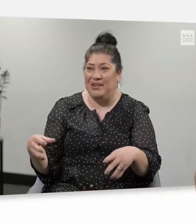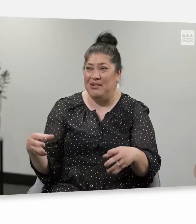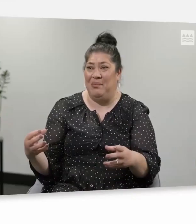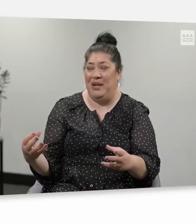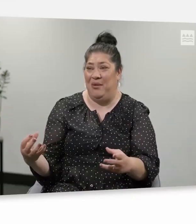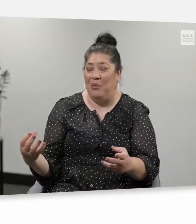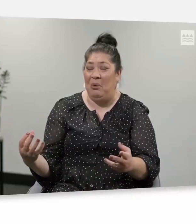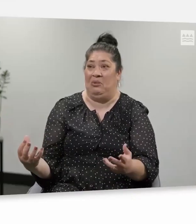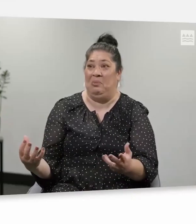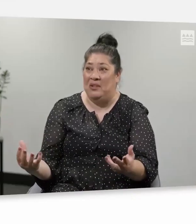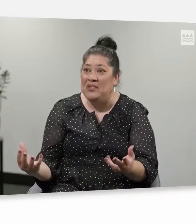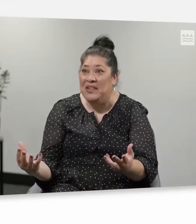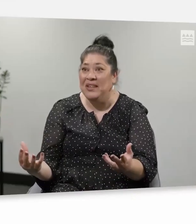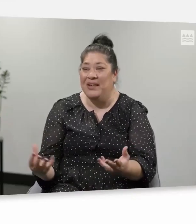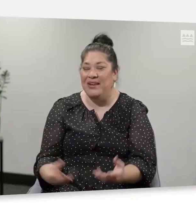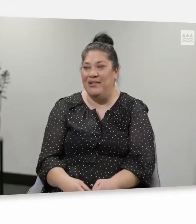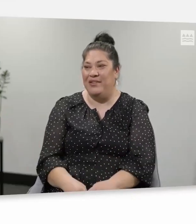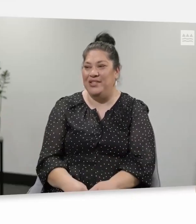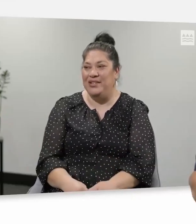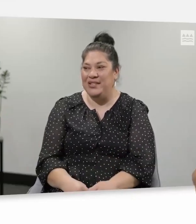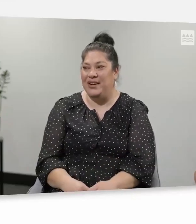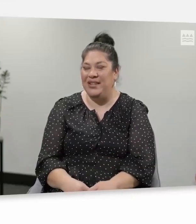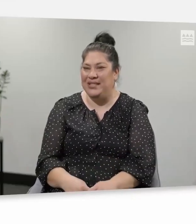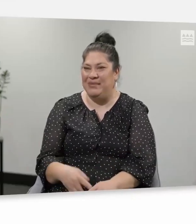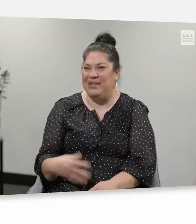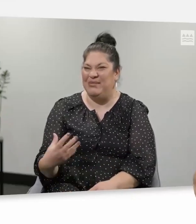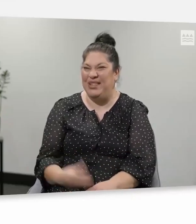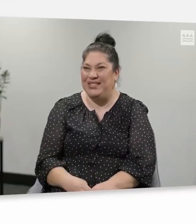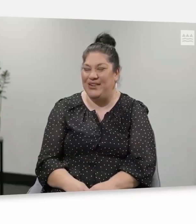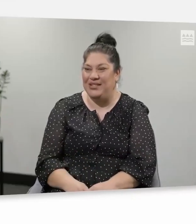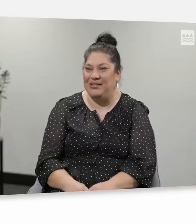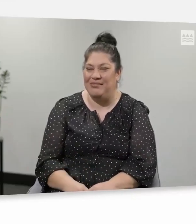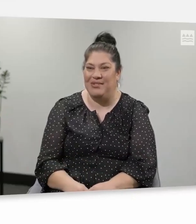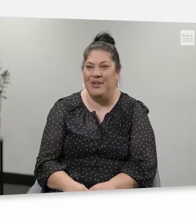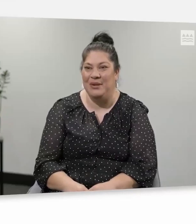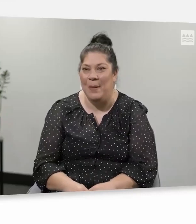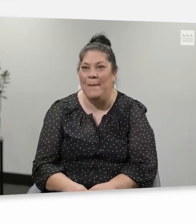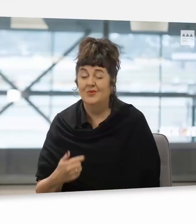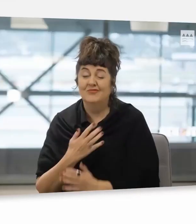could be a possibility in the future. So that's something that's really exciting to me.